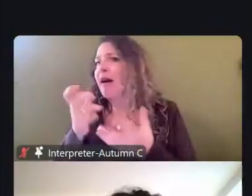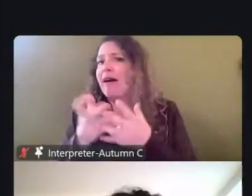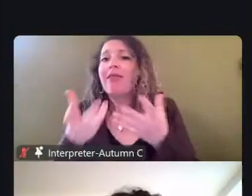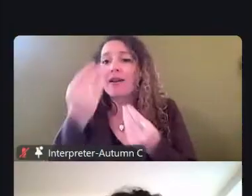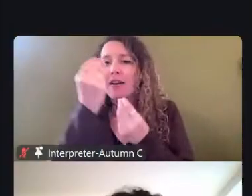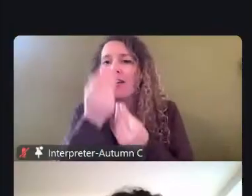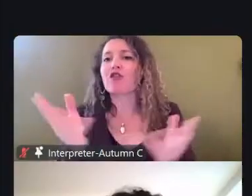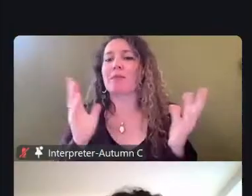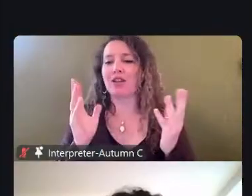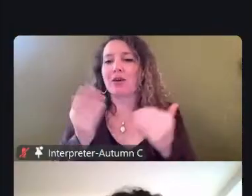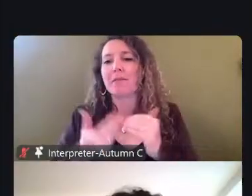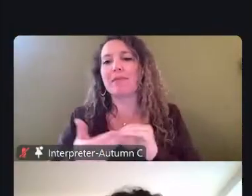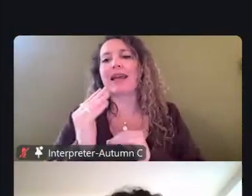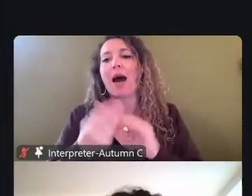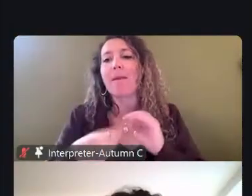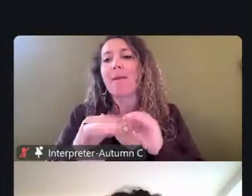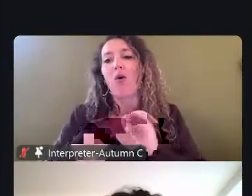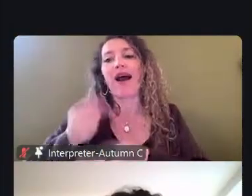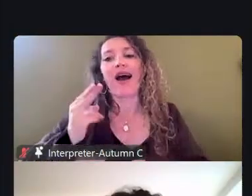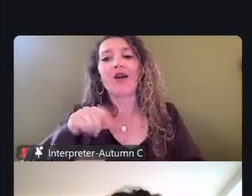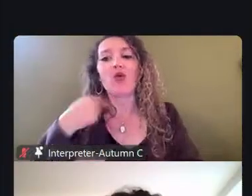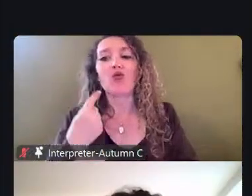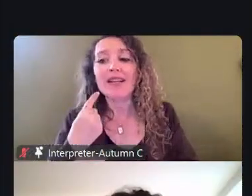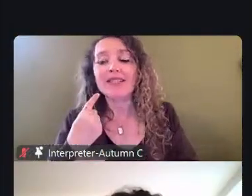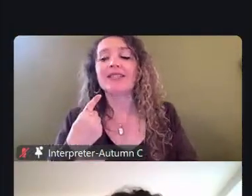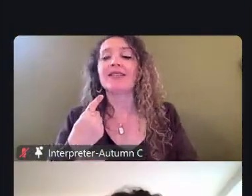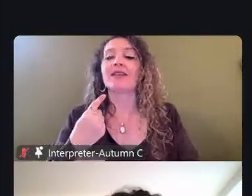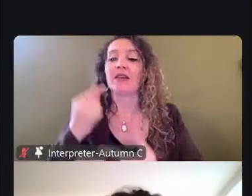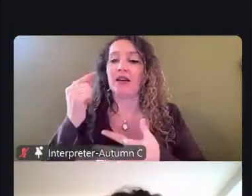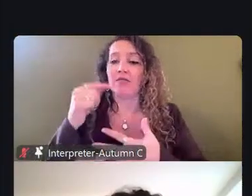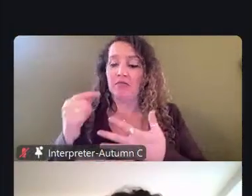higher risk factors due to minority stress